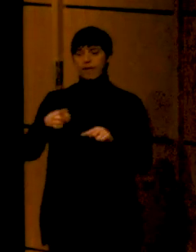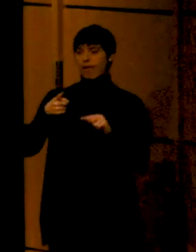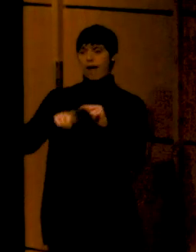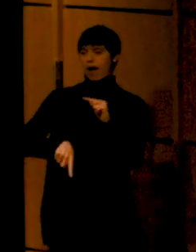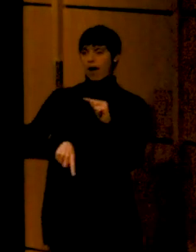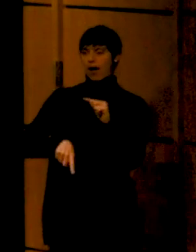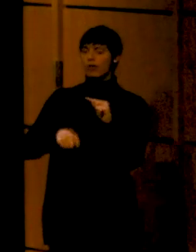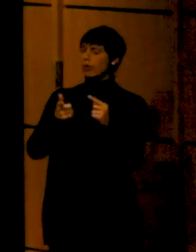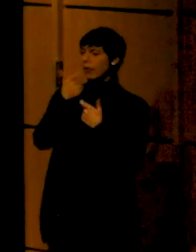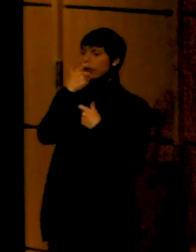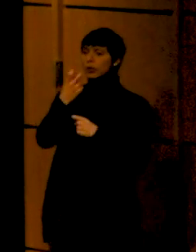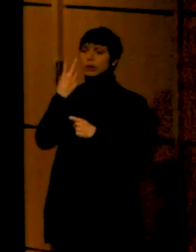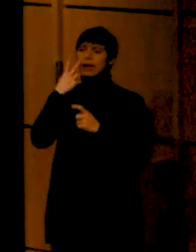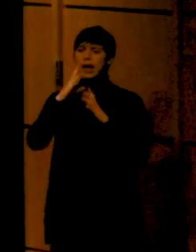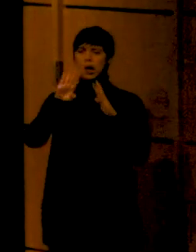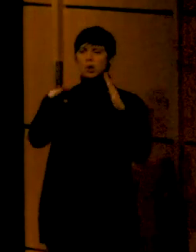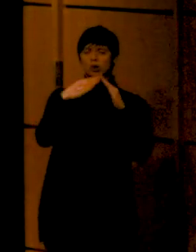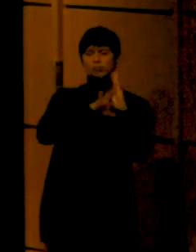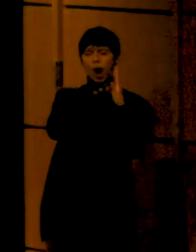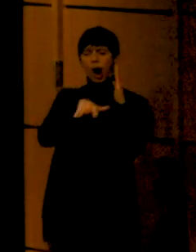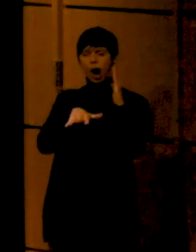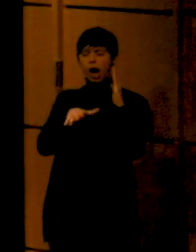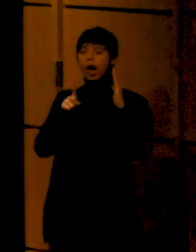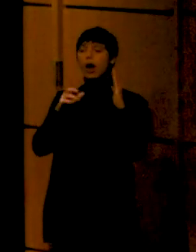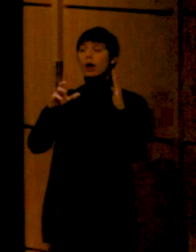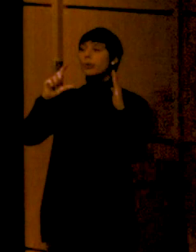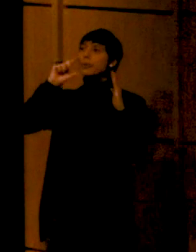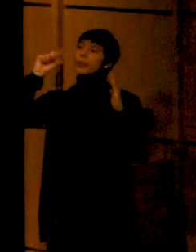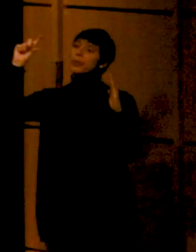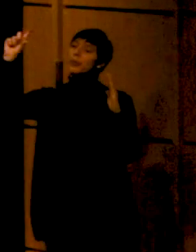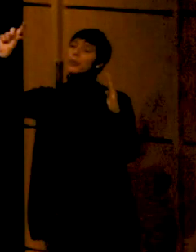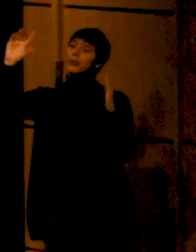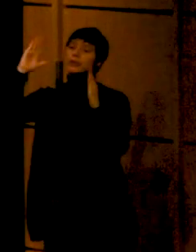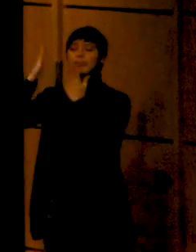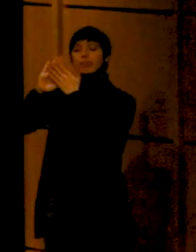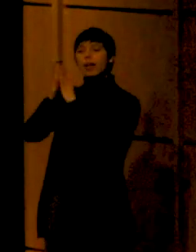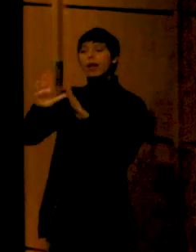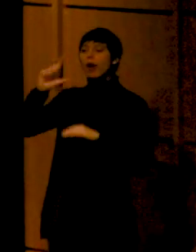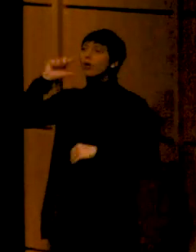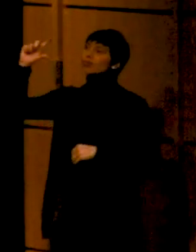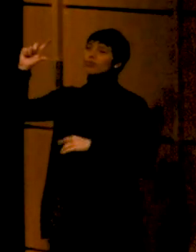serene moon, something that's constant and steady.